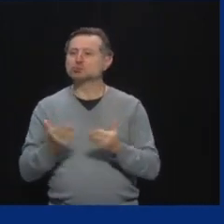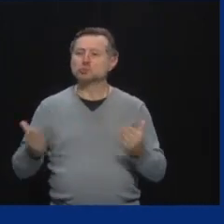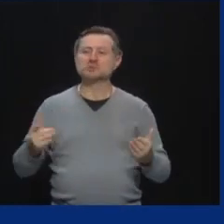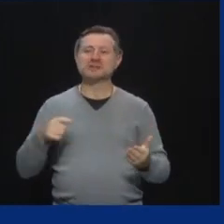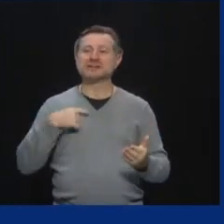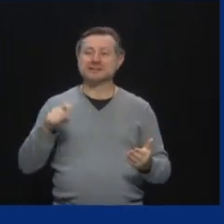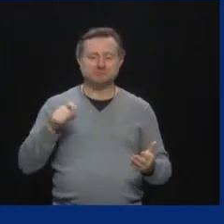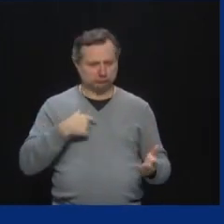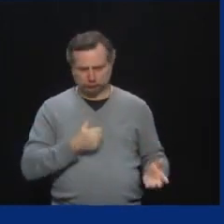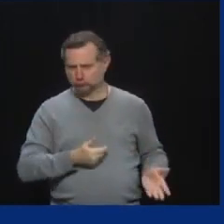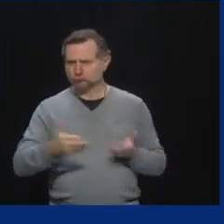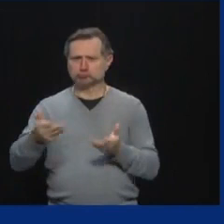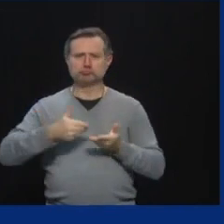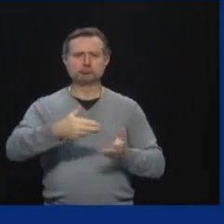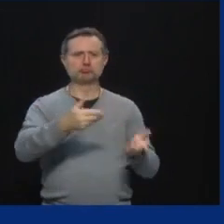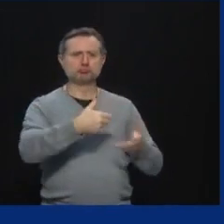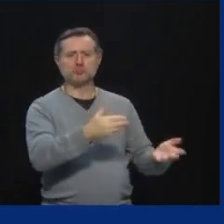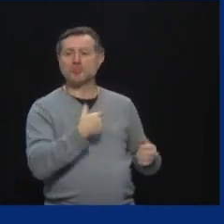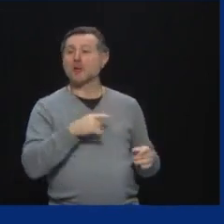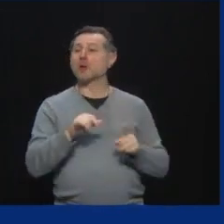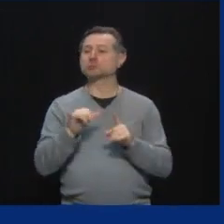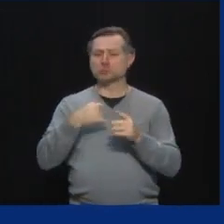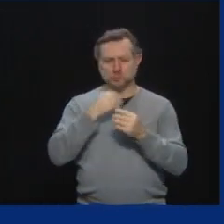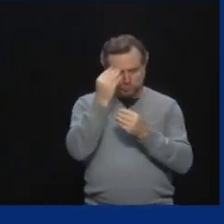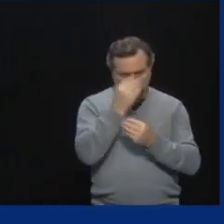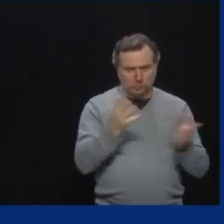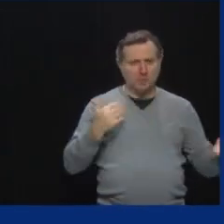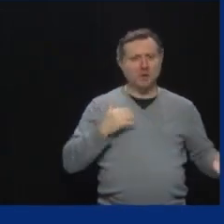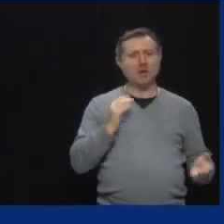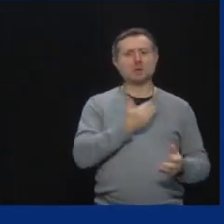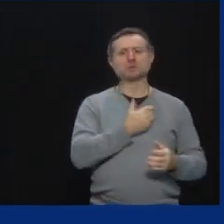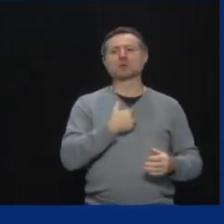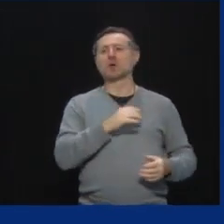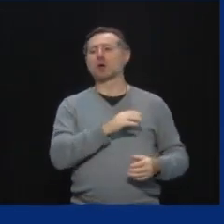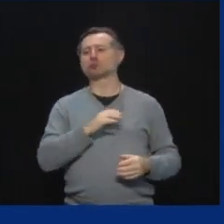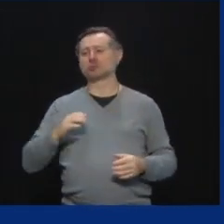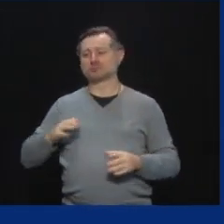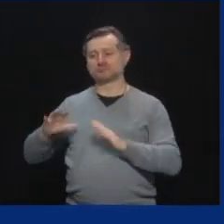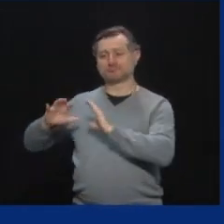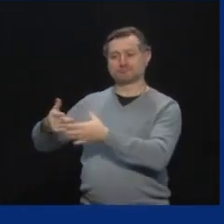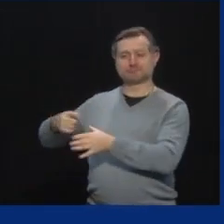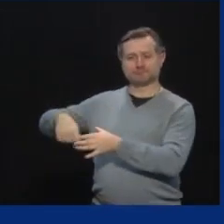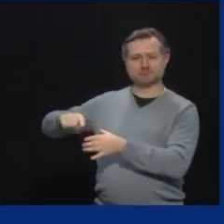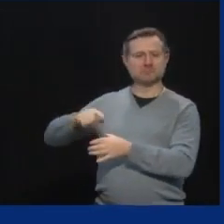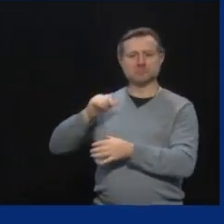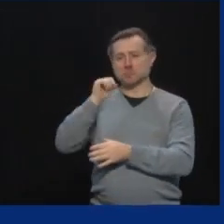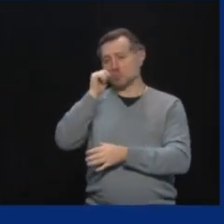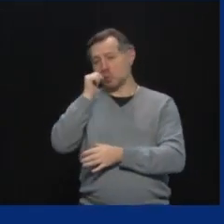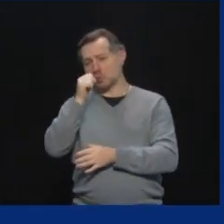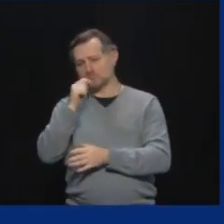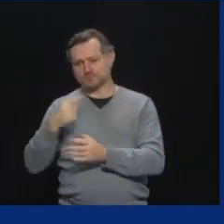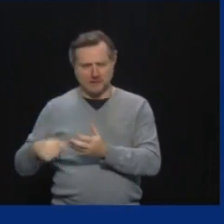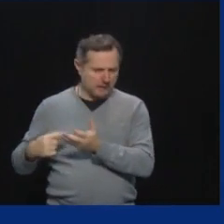delegation tomorrow on this to make sure we have answered all their questions that have been regular contact with our state leaders as well.